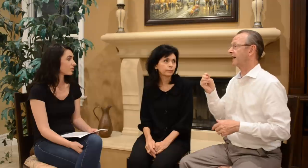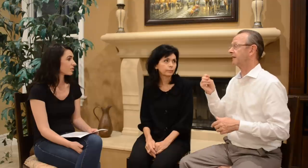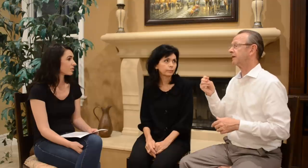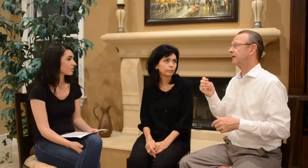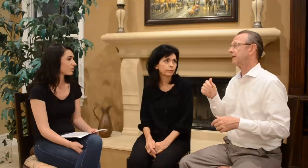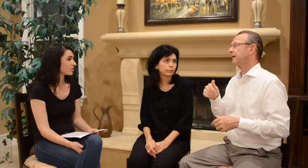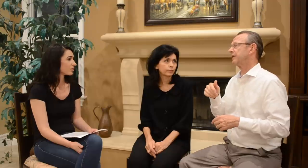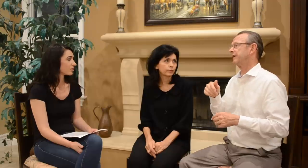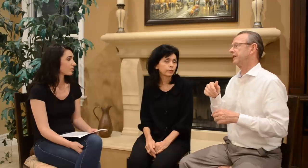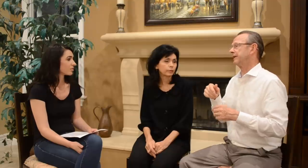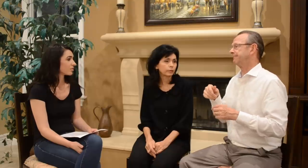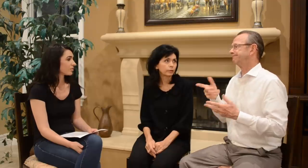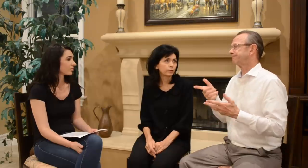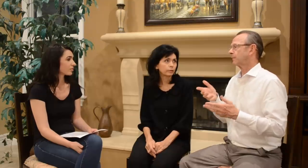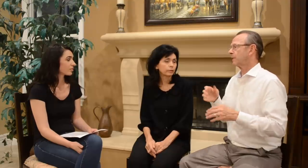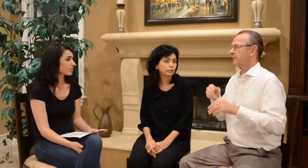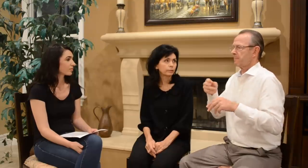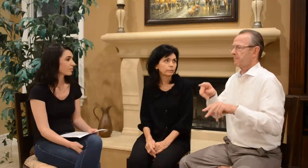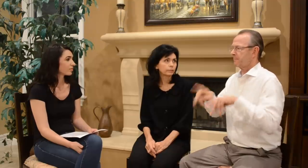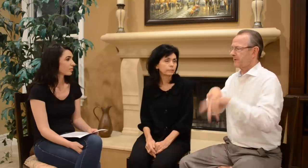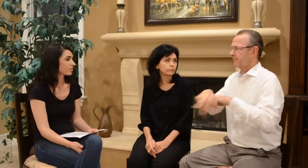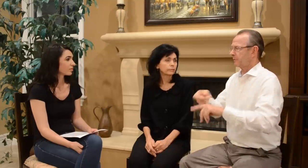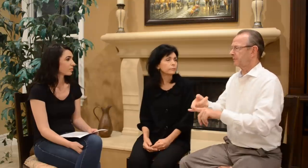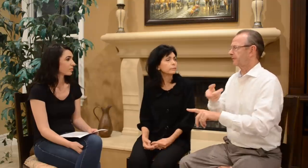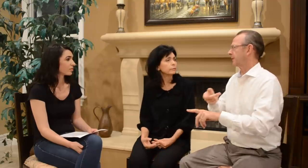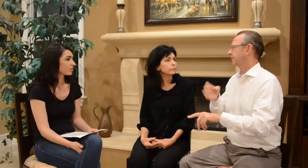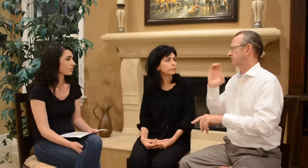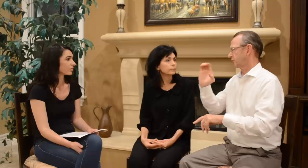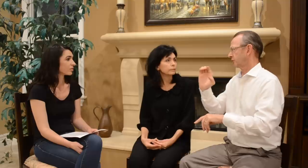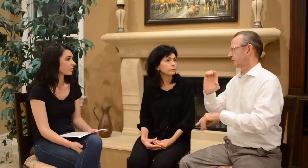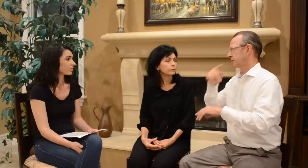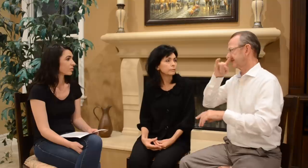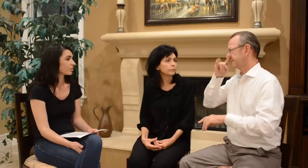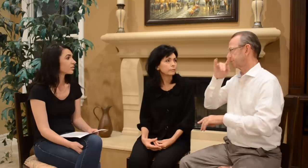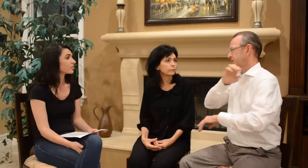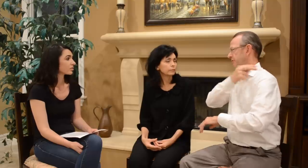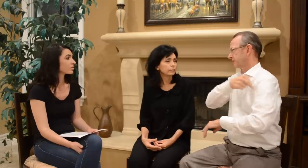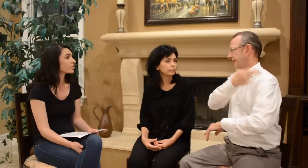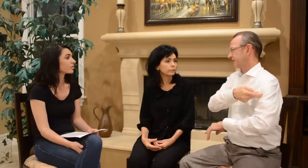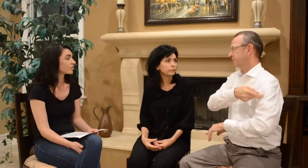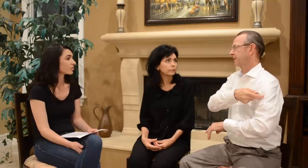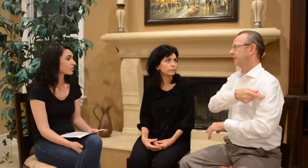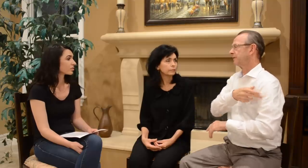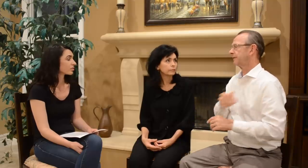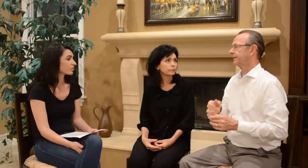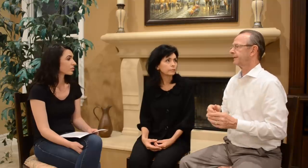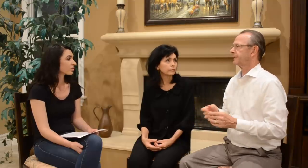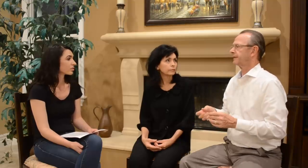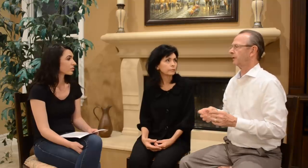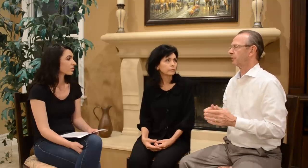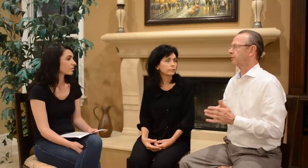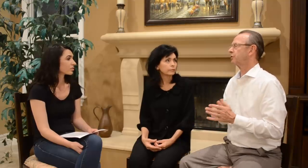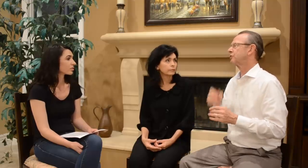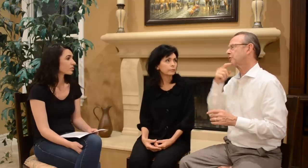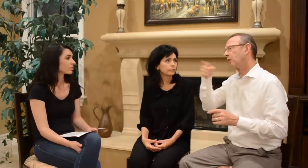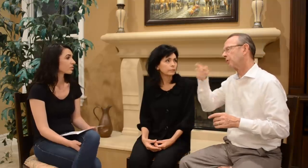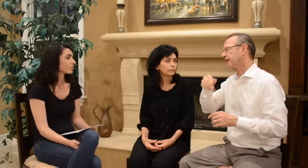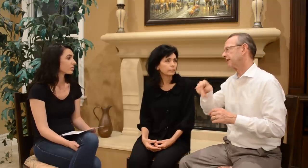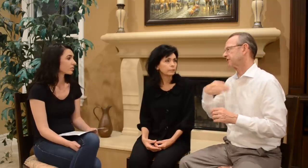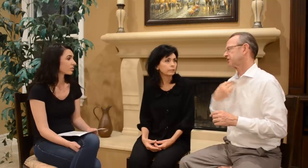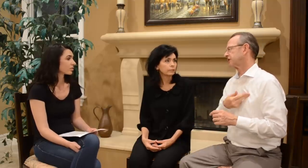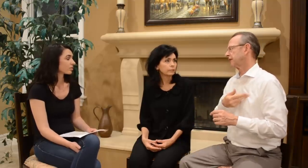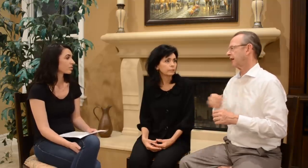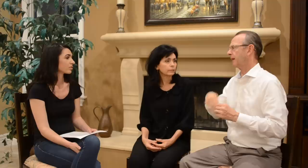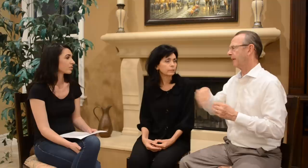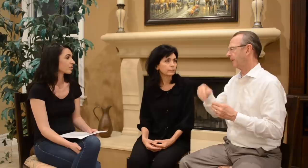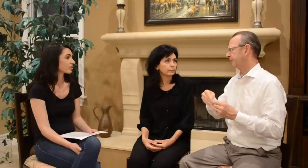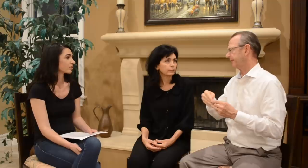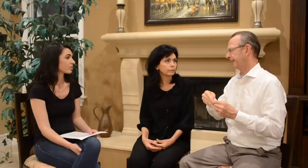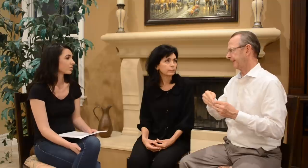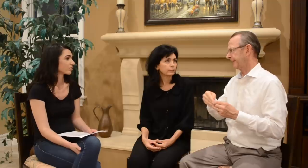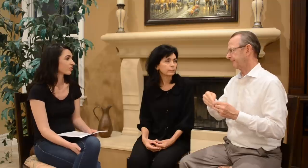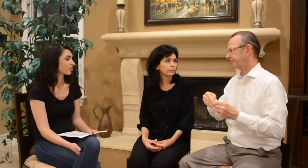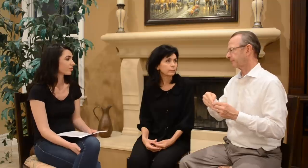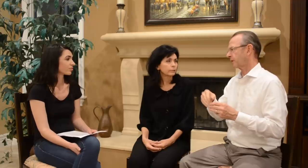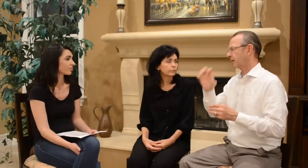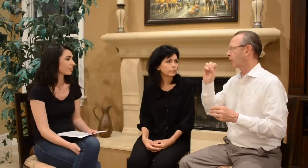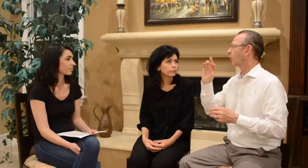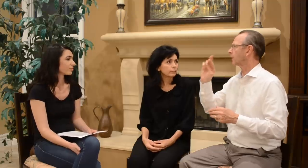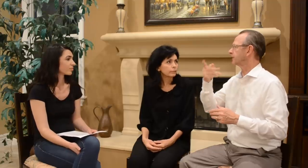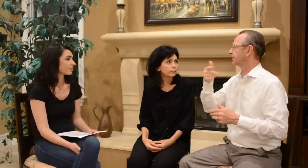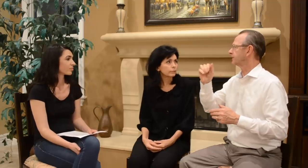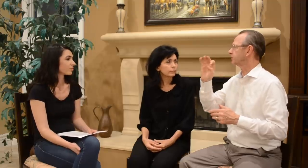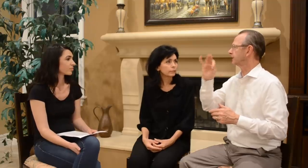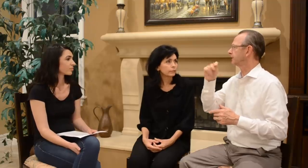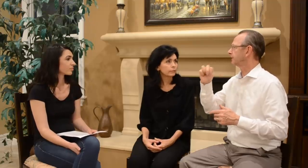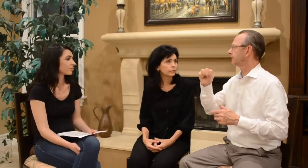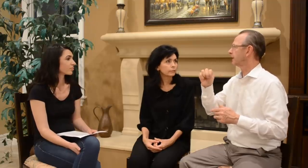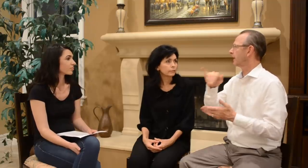And the people from Children’s Hospital, you know, told us about an organization